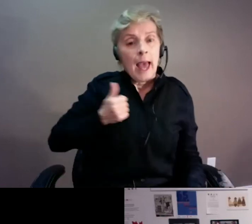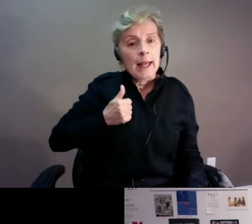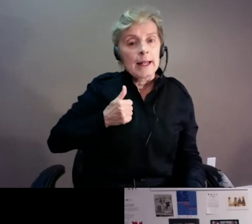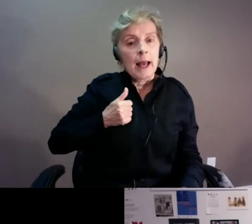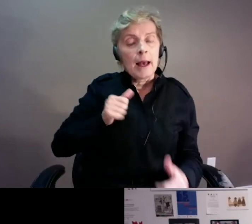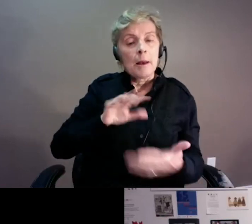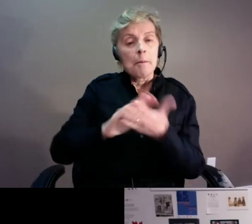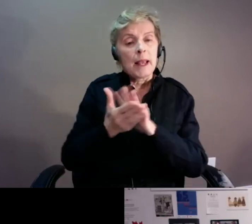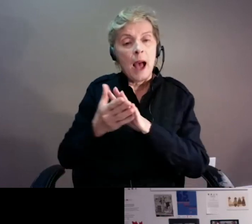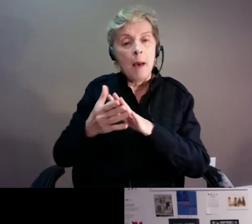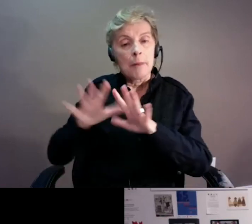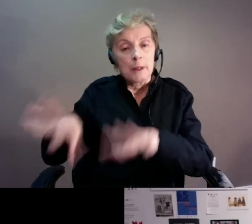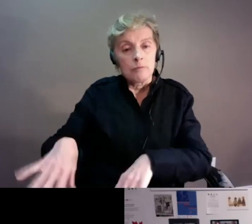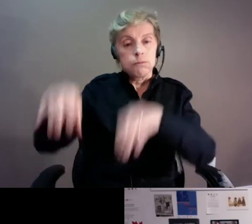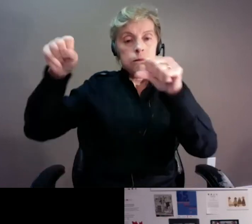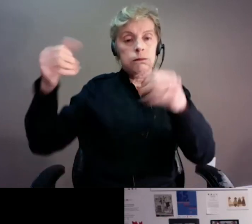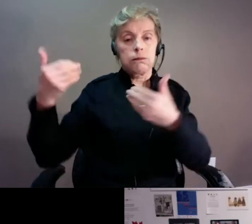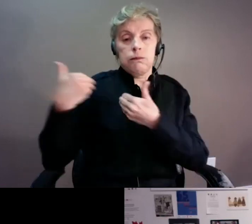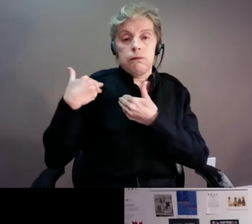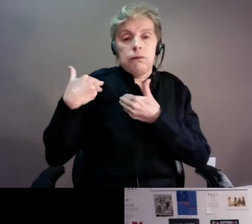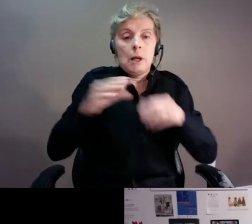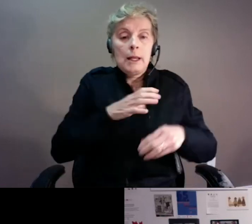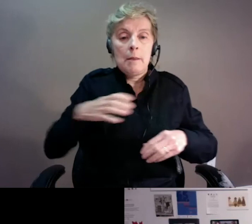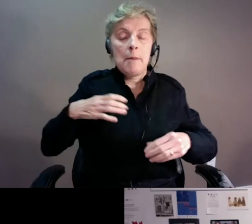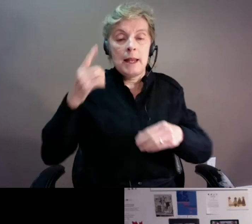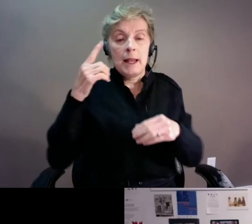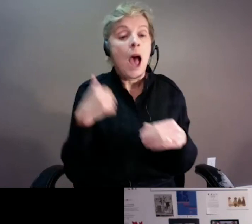next conference of States parties. So, I will make that request to you as well,